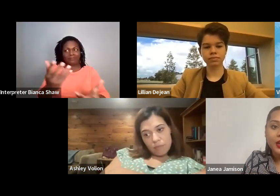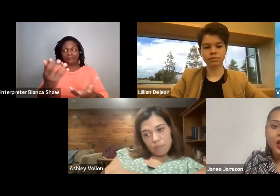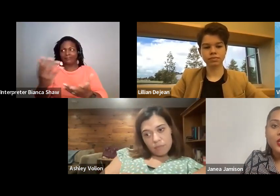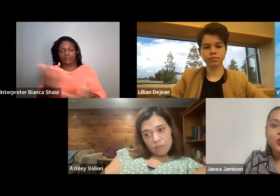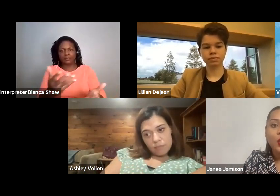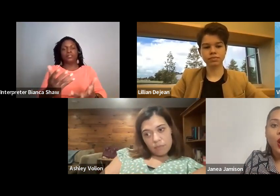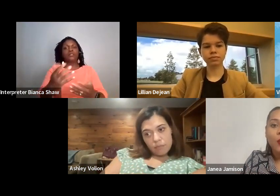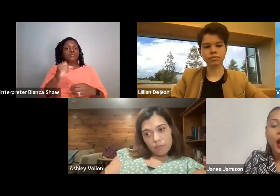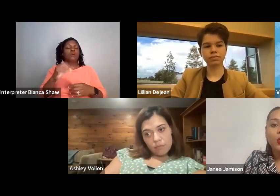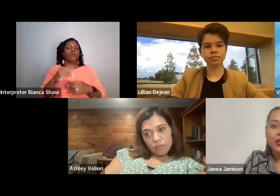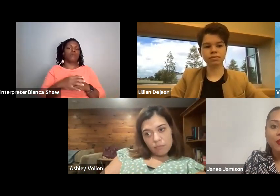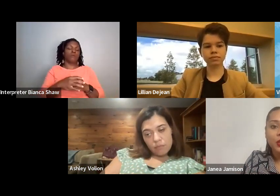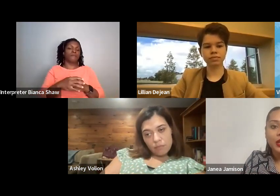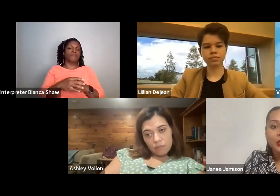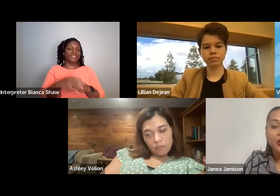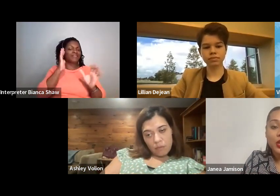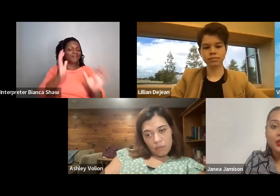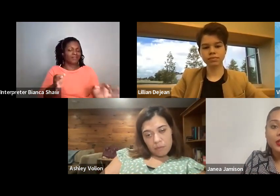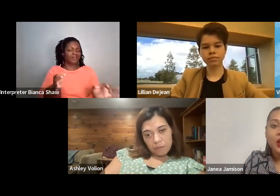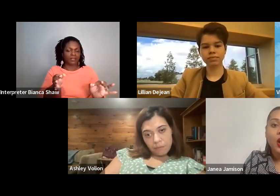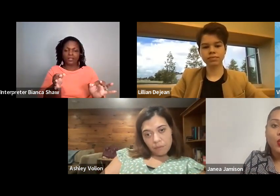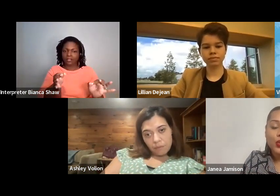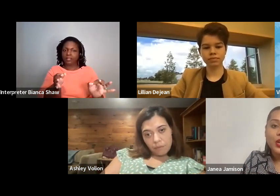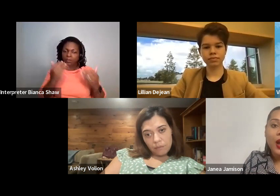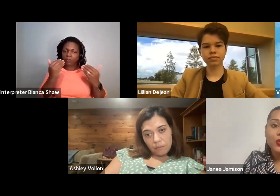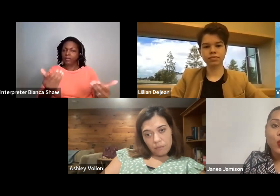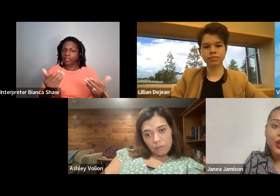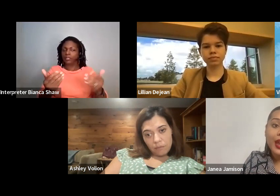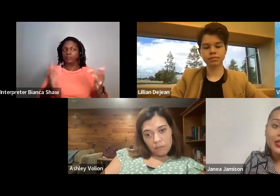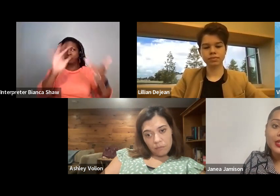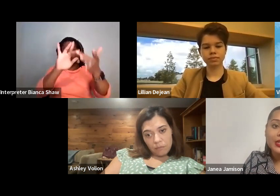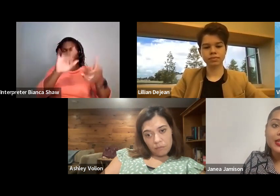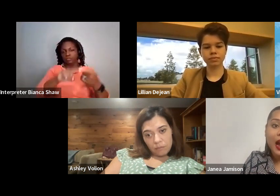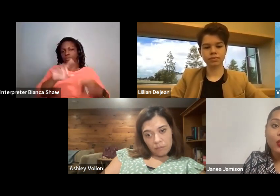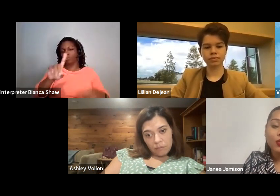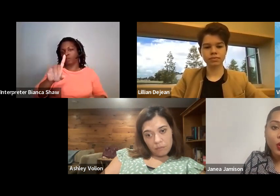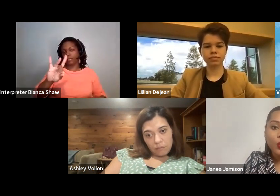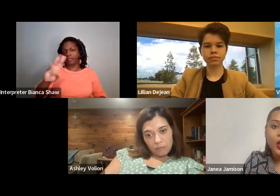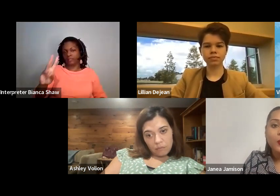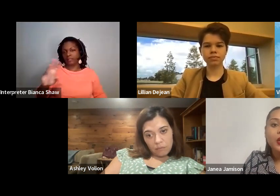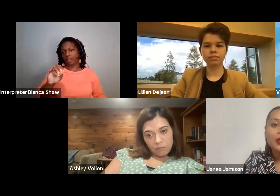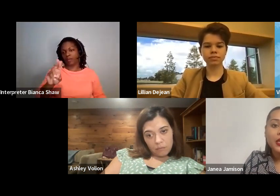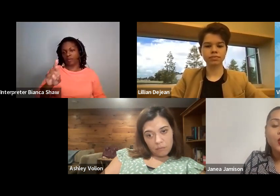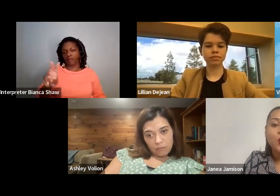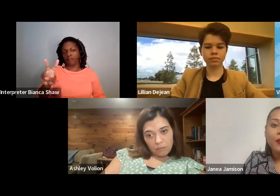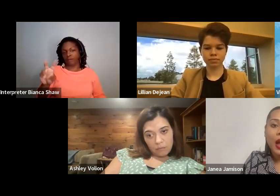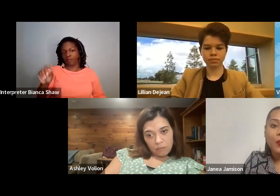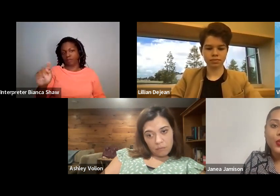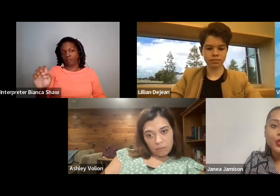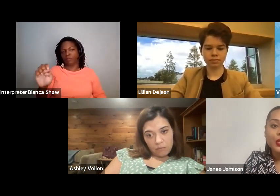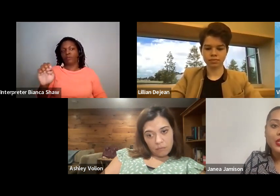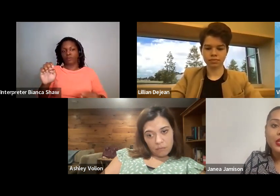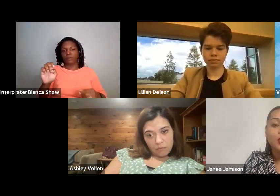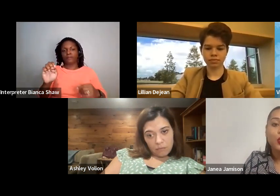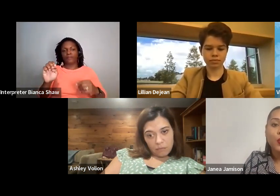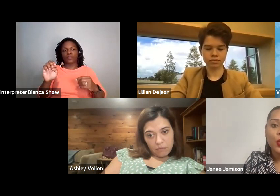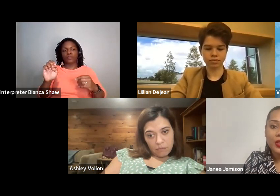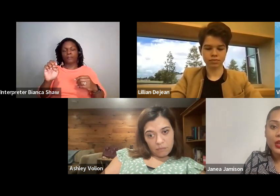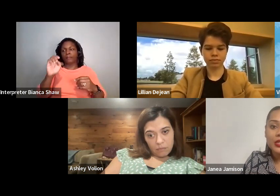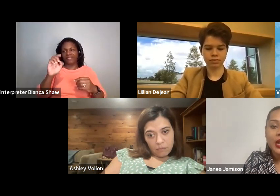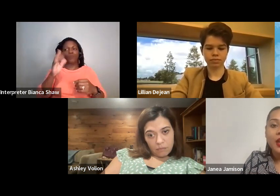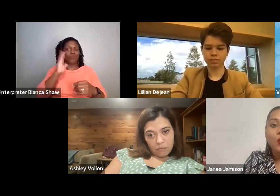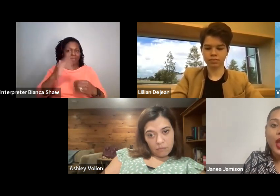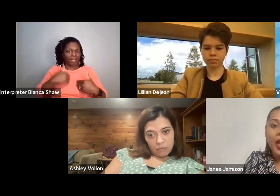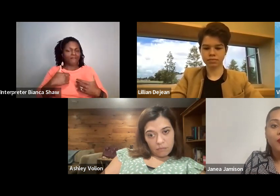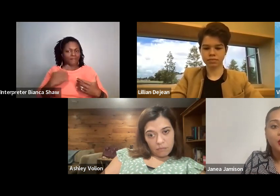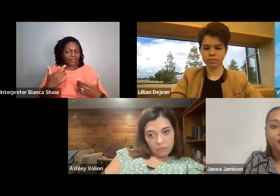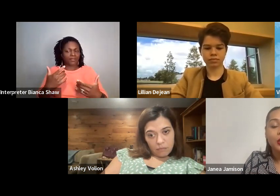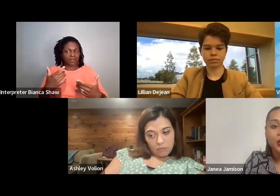So. I would definitely suggest, reaching out to 1 8, 6, 6 h vote, because then you'll have the opportunity to report this, and we have different legal professionals.